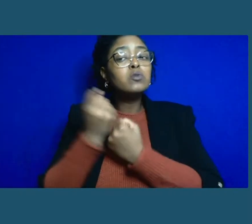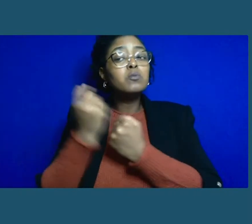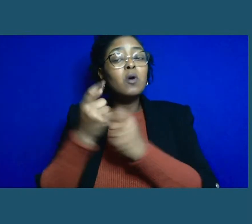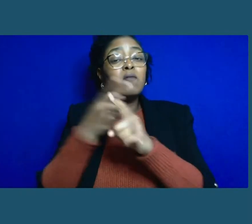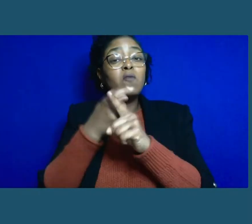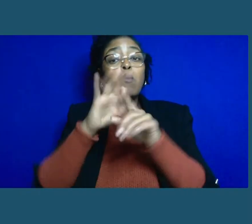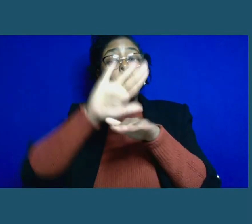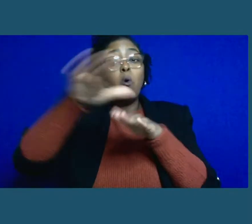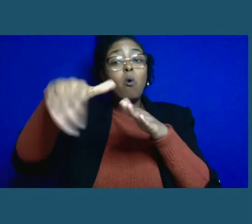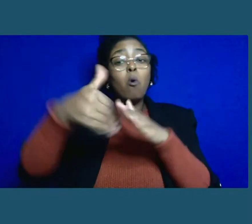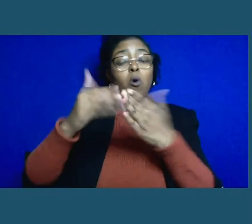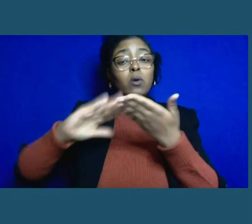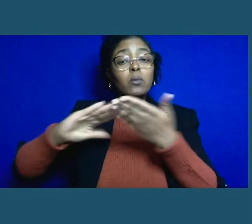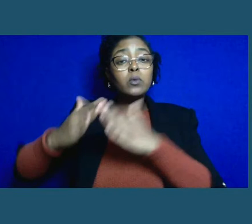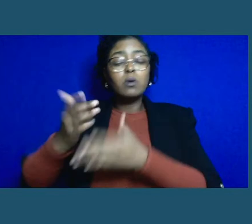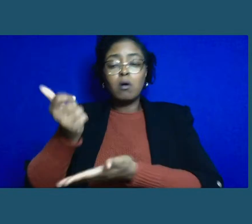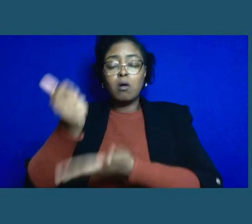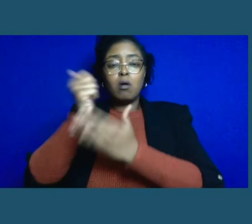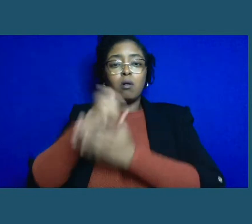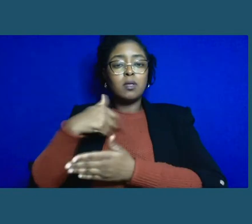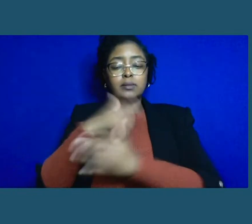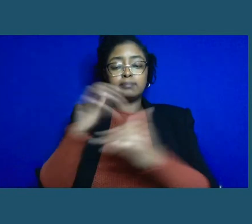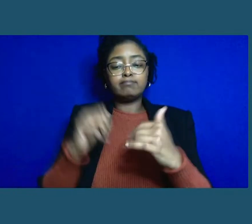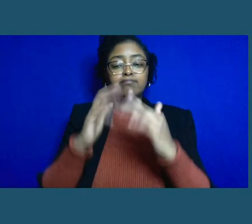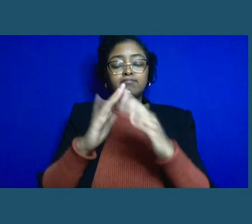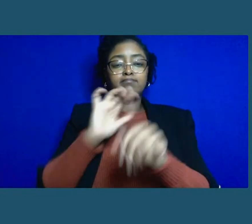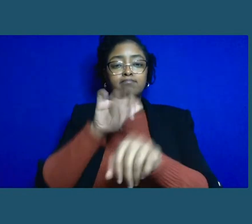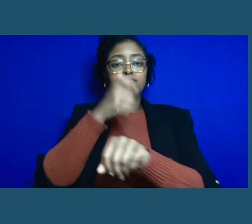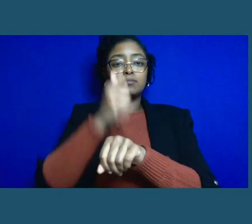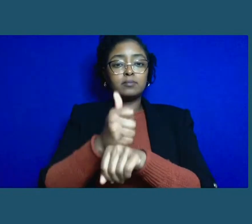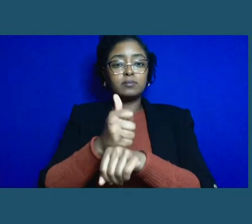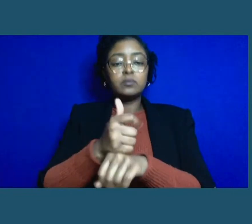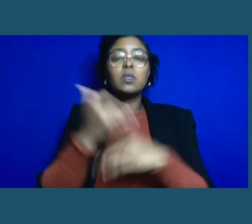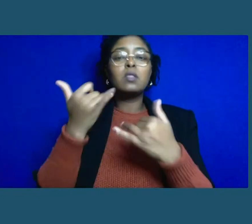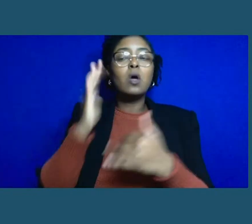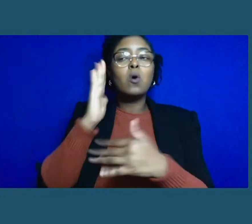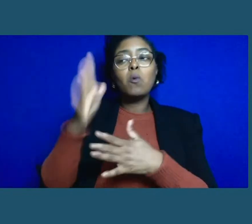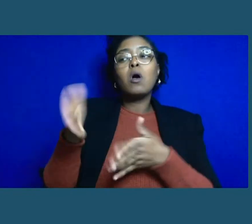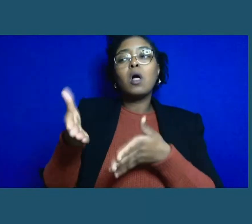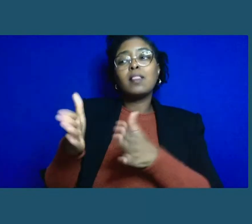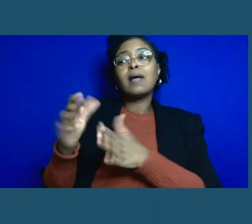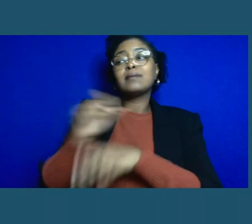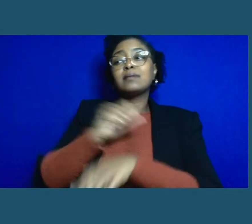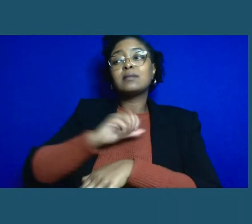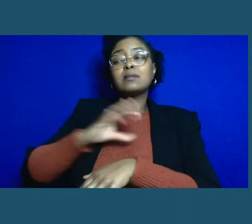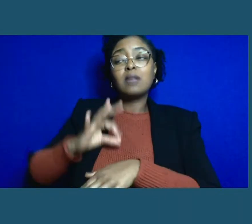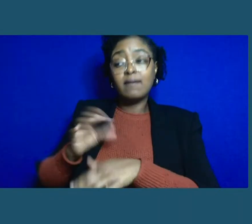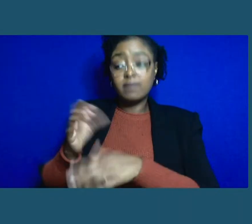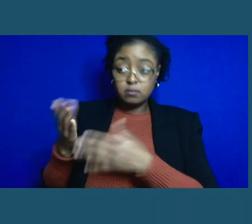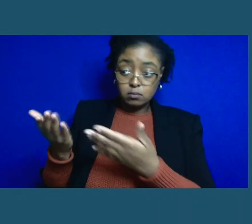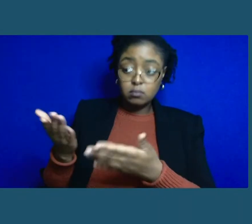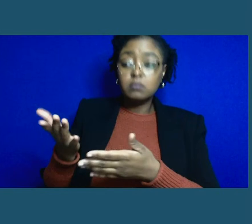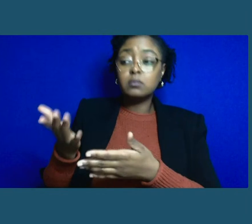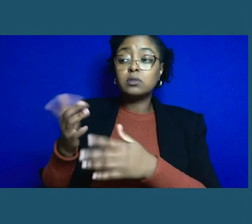also say that it's going to require the support of an entire community to help us implement that, so let's srt wh the